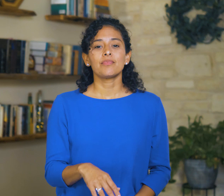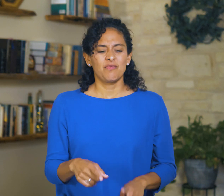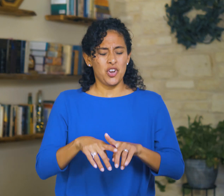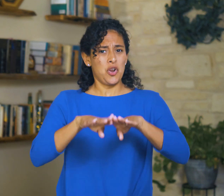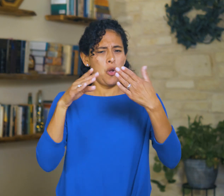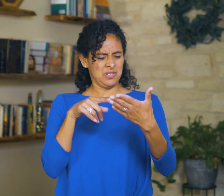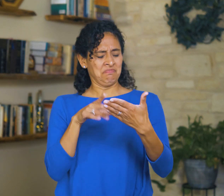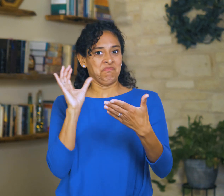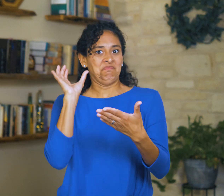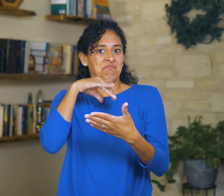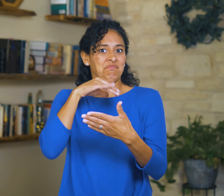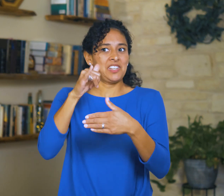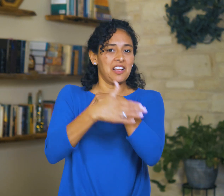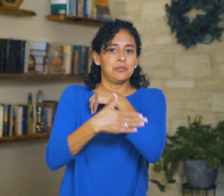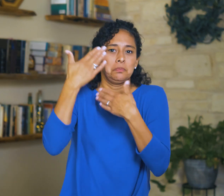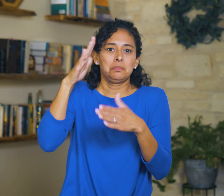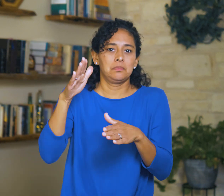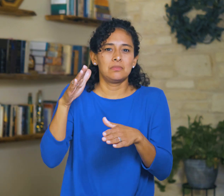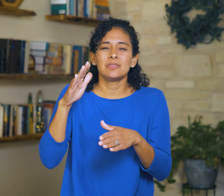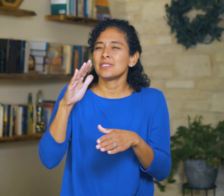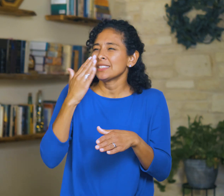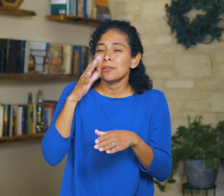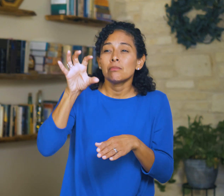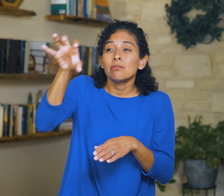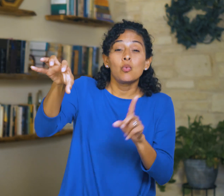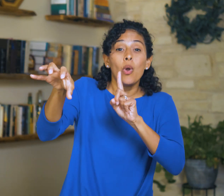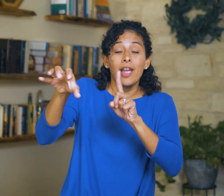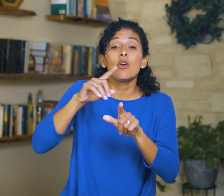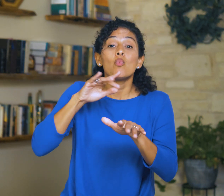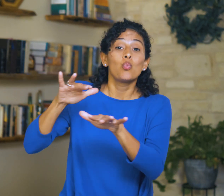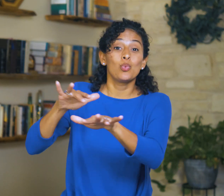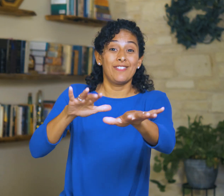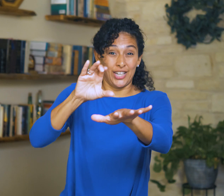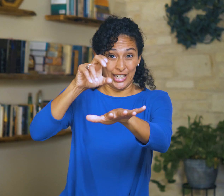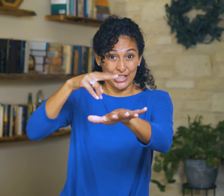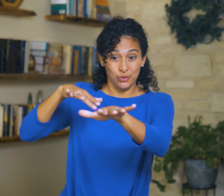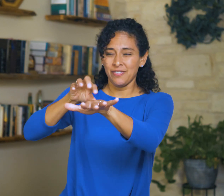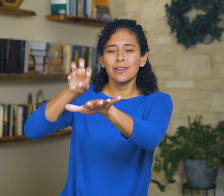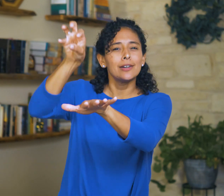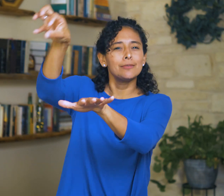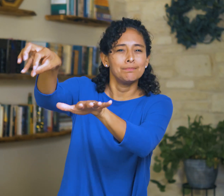We open with a mystery nation located “beyond the rivers of Cush”,